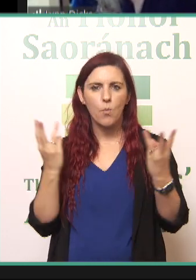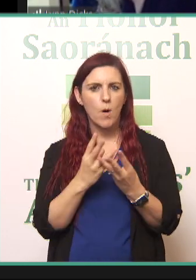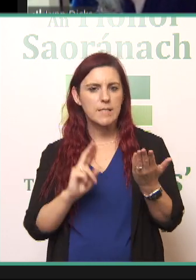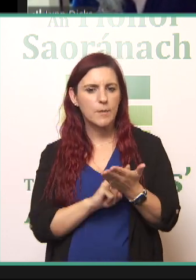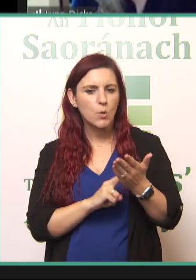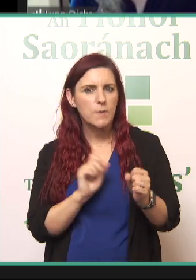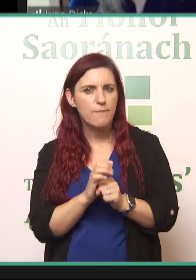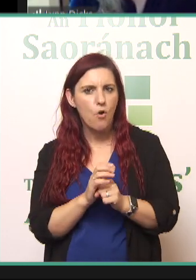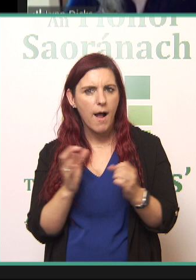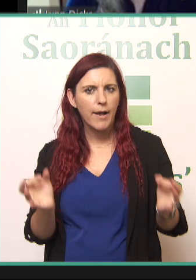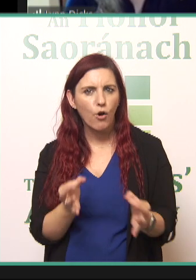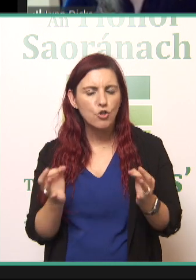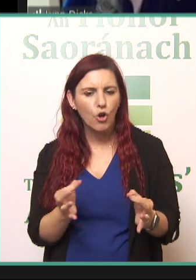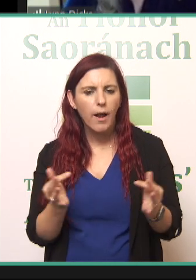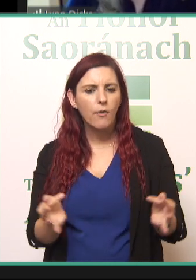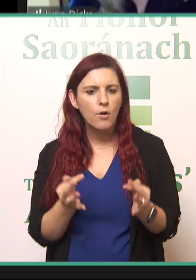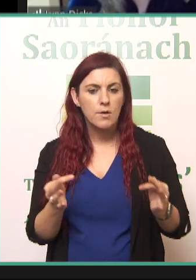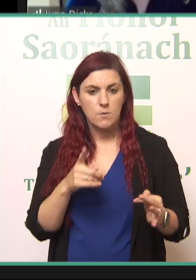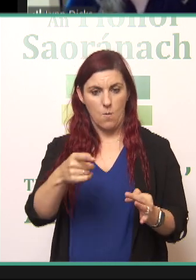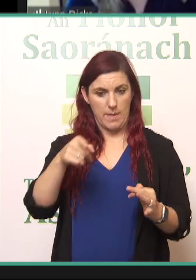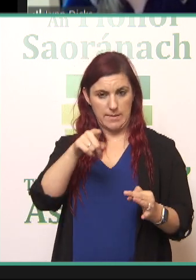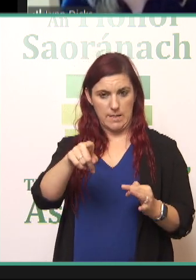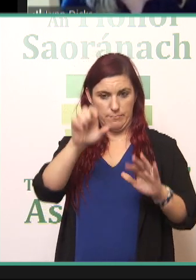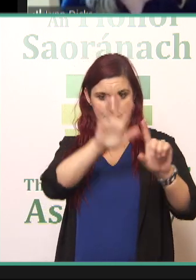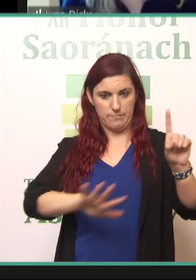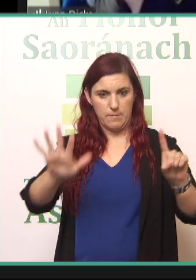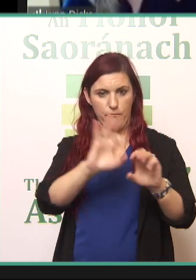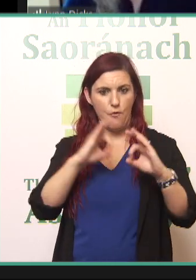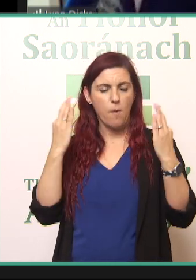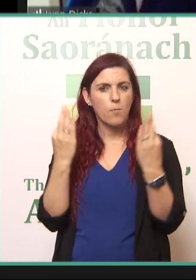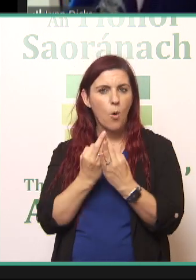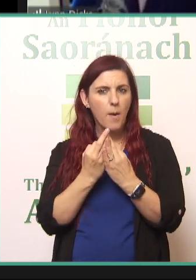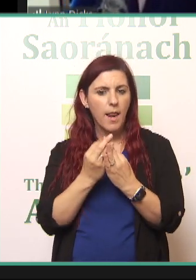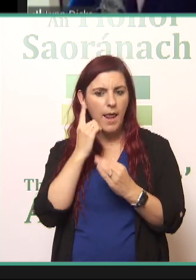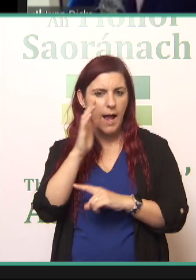is a visualization of data on global land use from our world in data and at the top you see the how